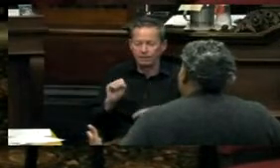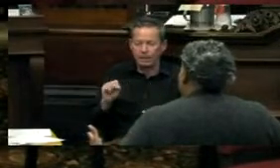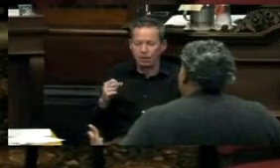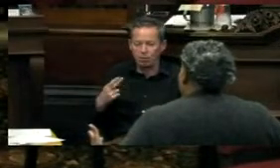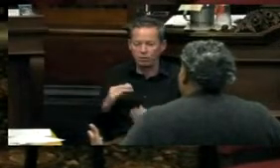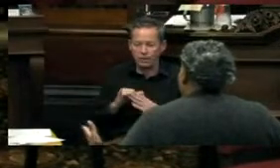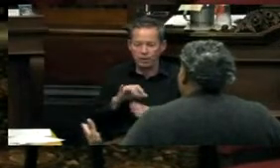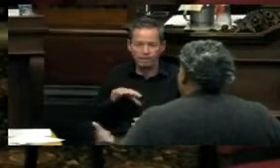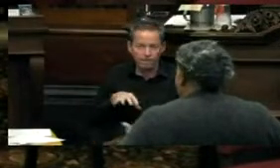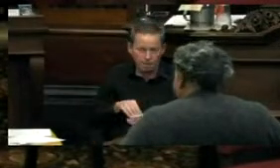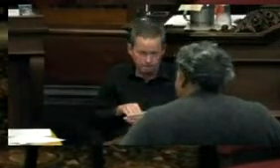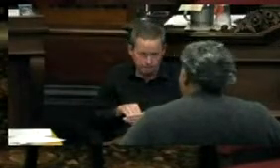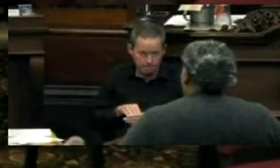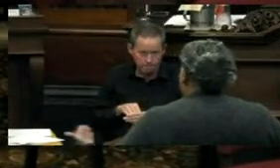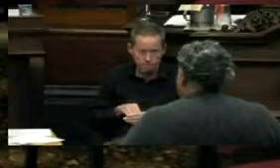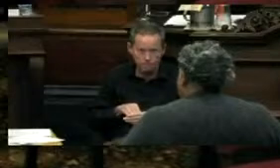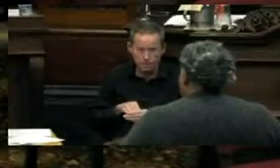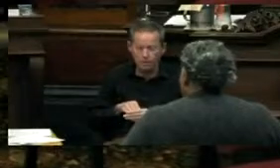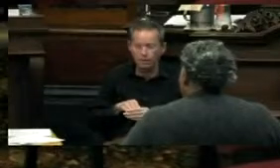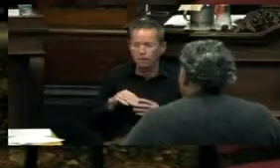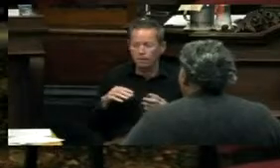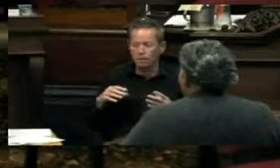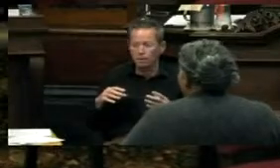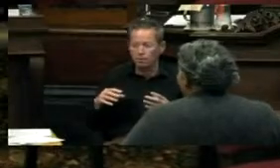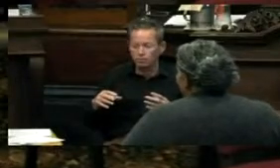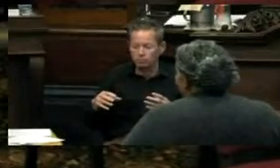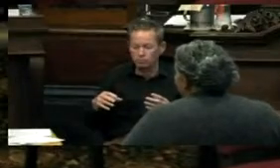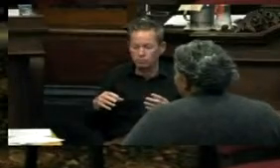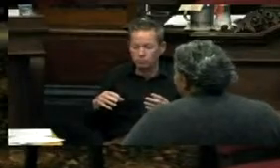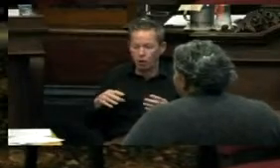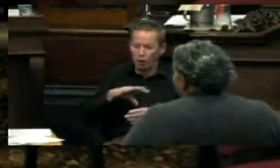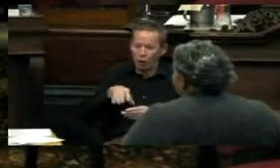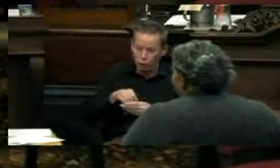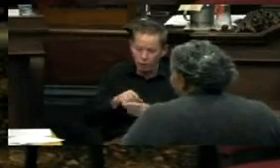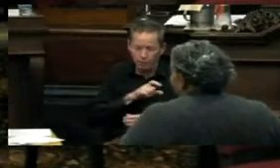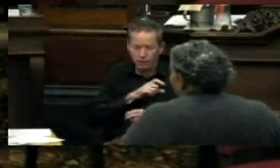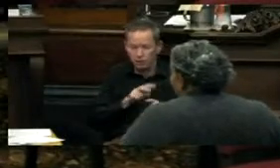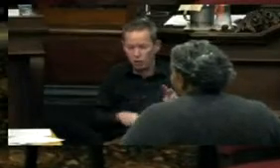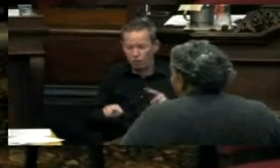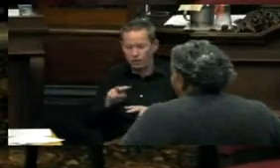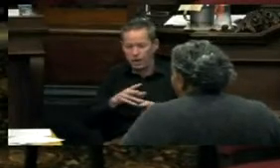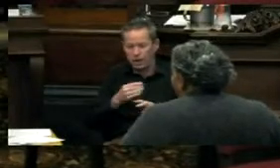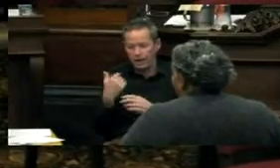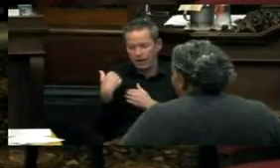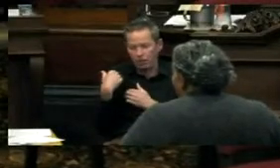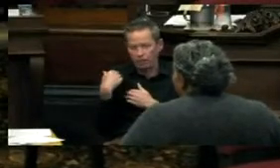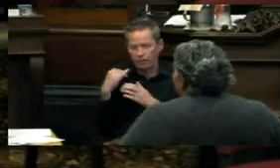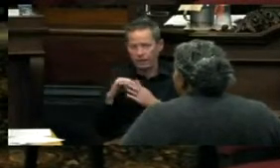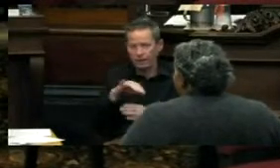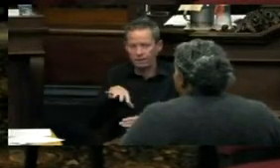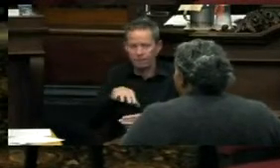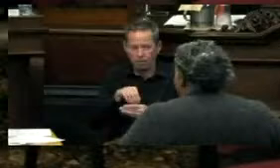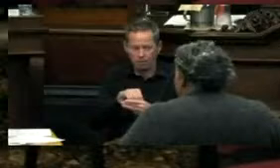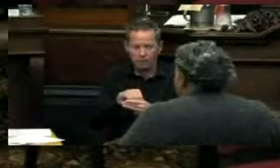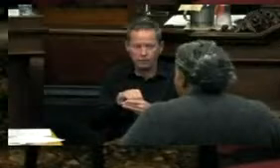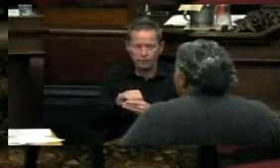multiple perspectives to ensure that the different stakeholders who are involved, who make up